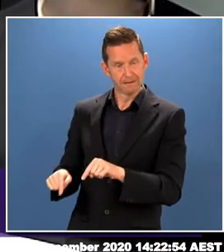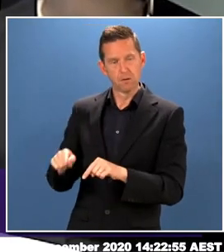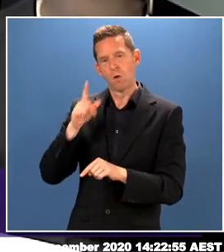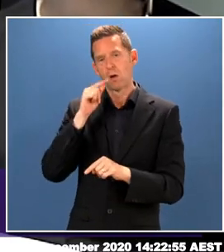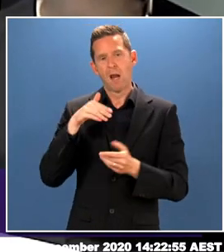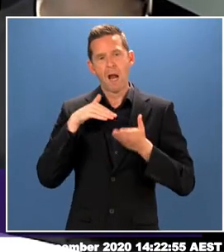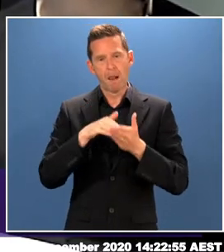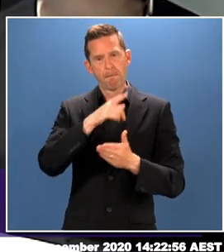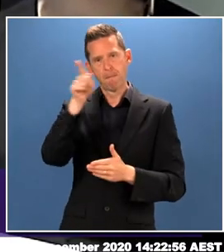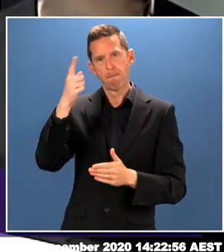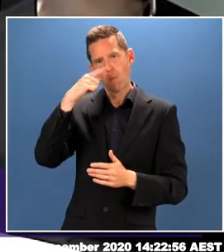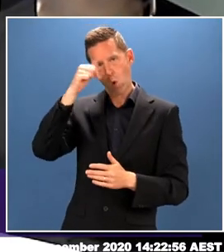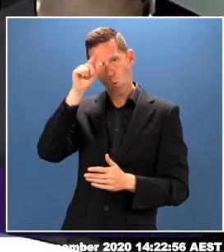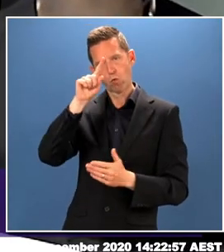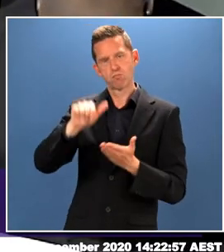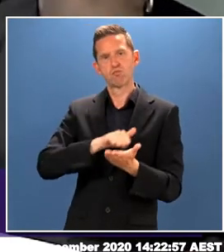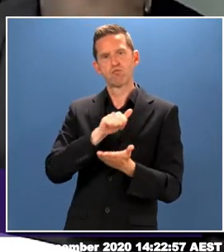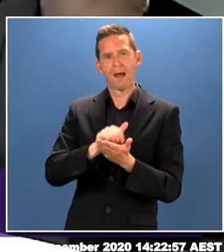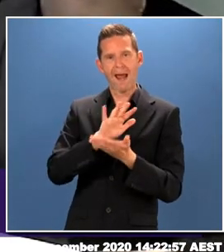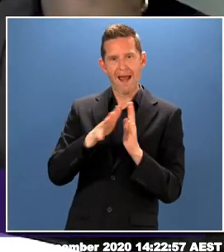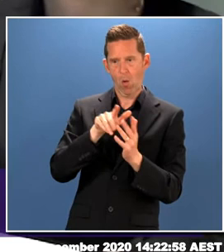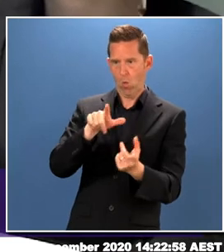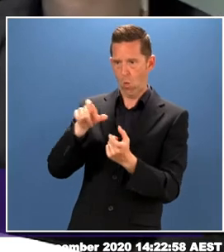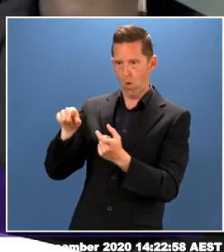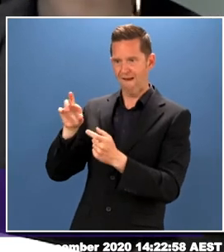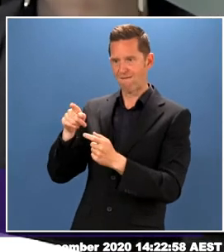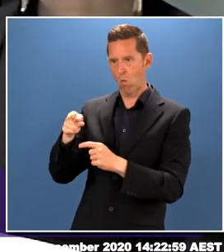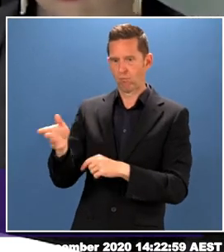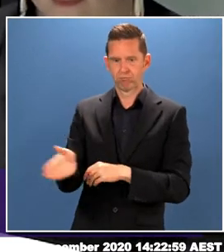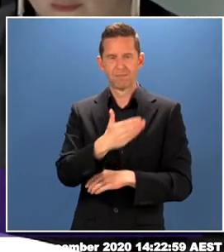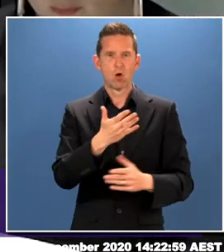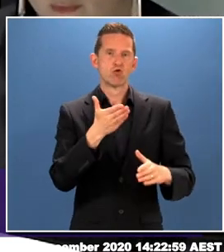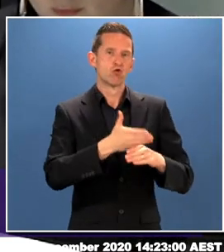practices which are more in line for us to be able to engage with and employ